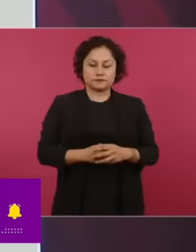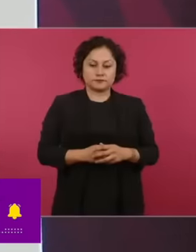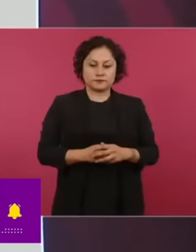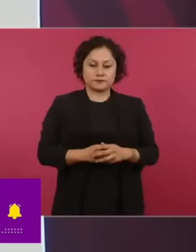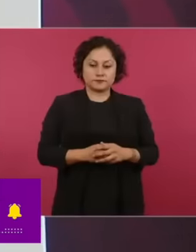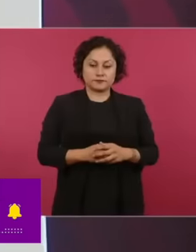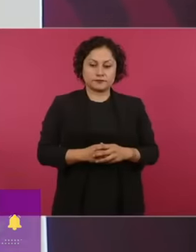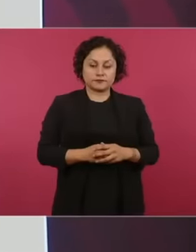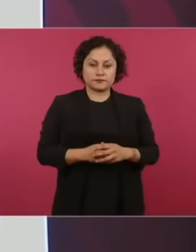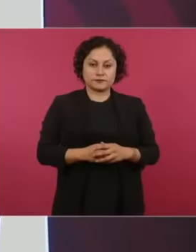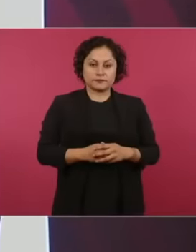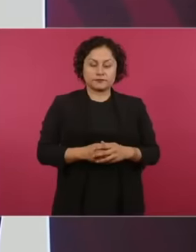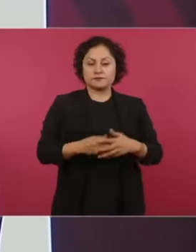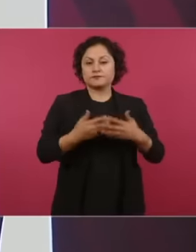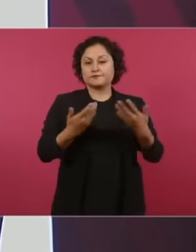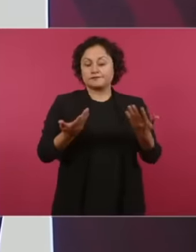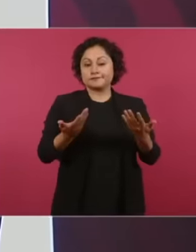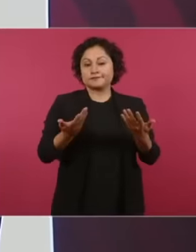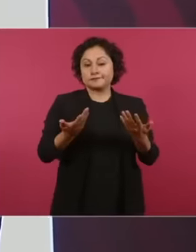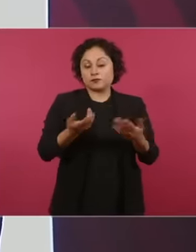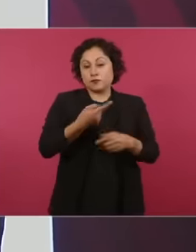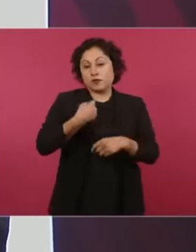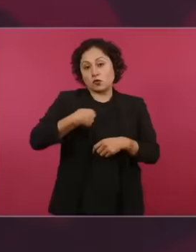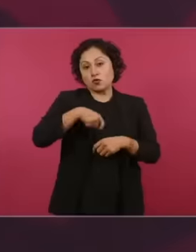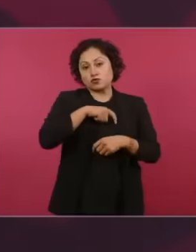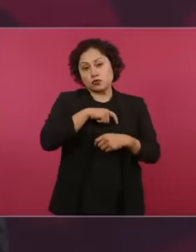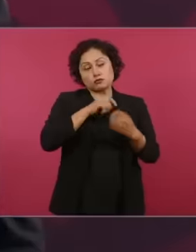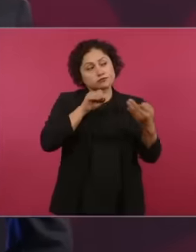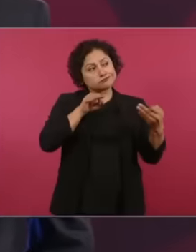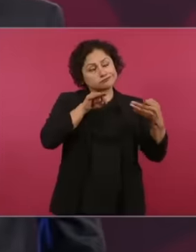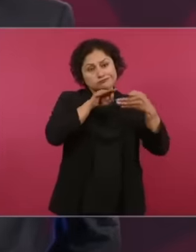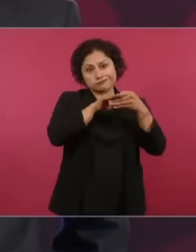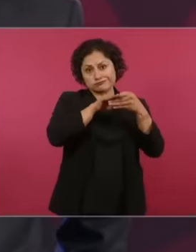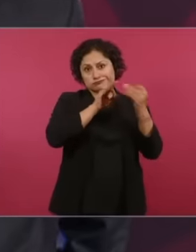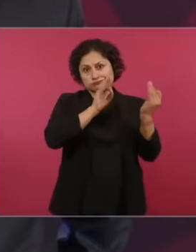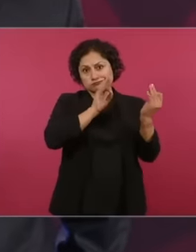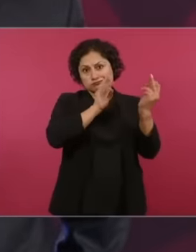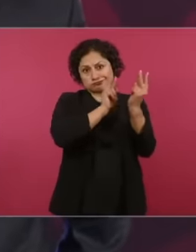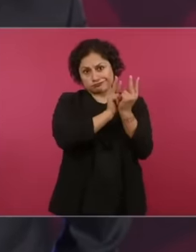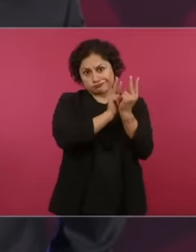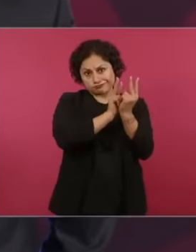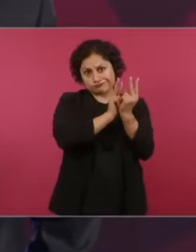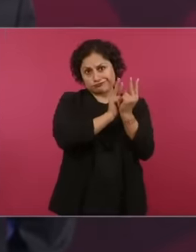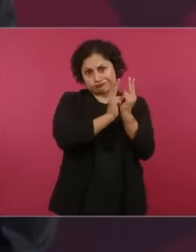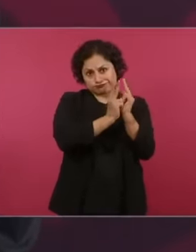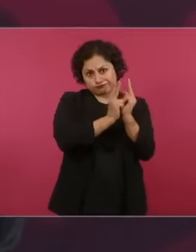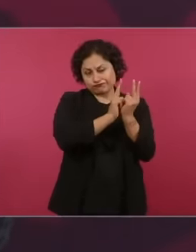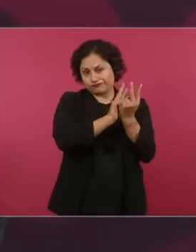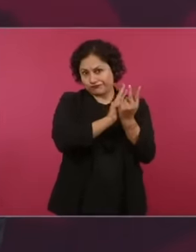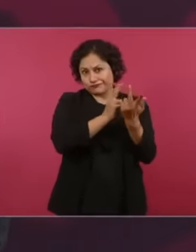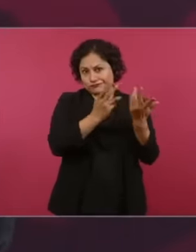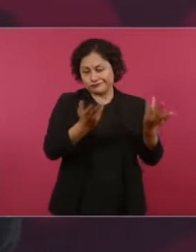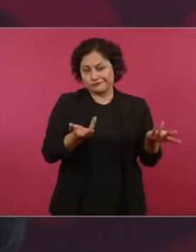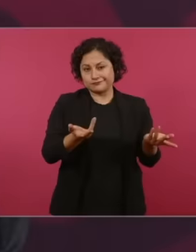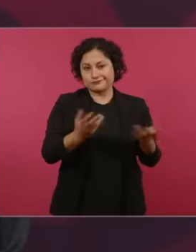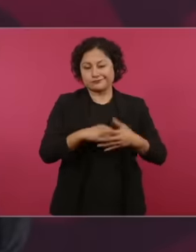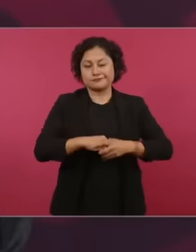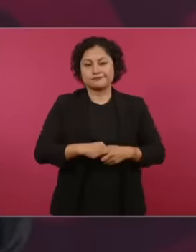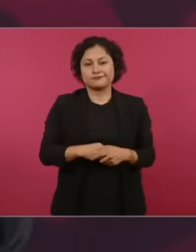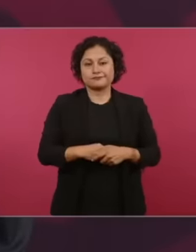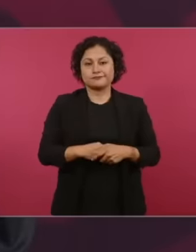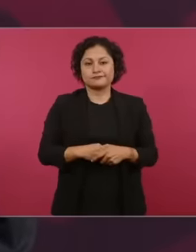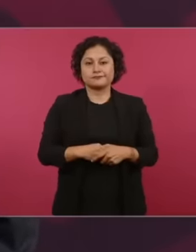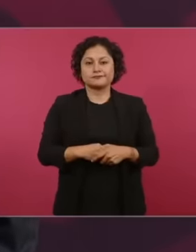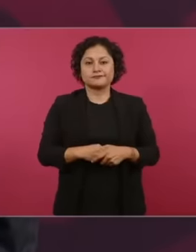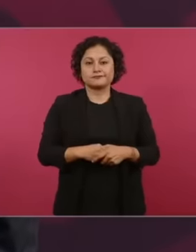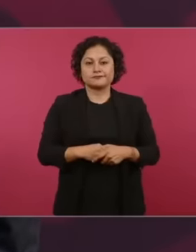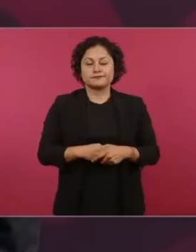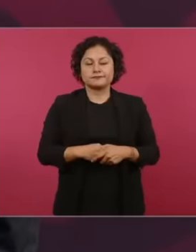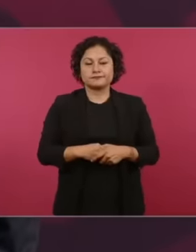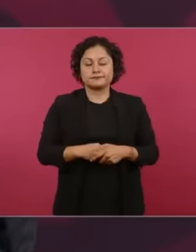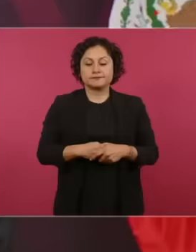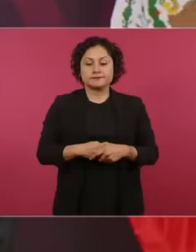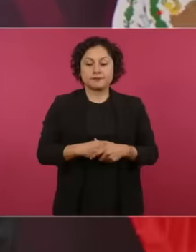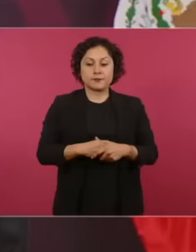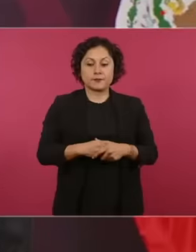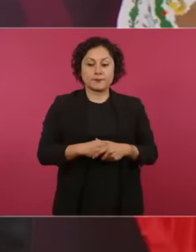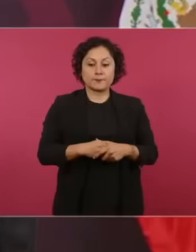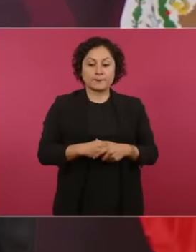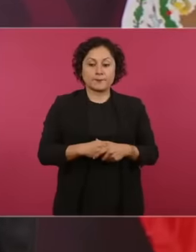neighborhood and Furthermore, if we come to an agreement as we have